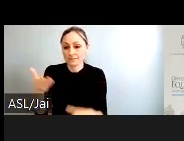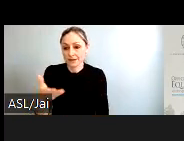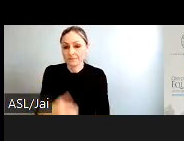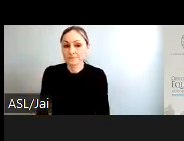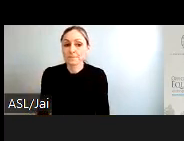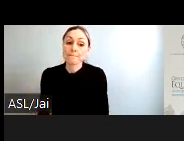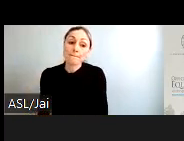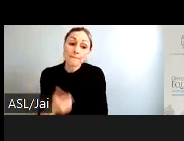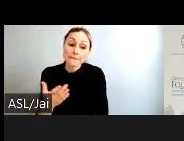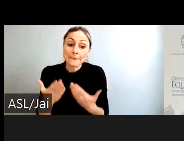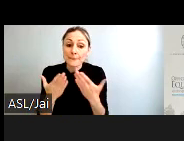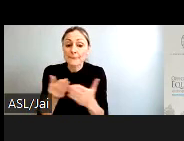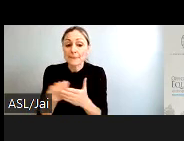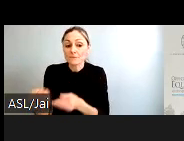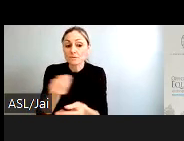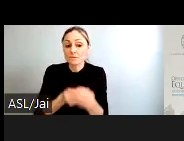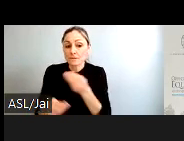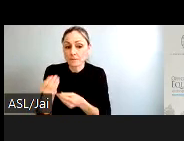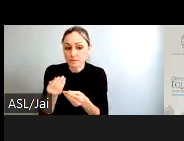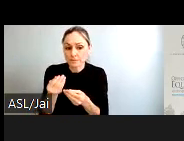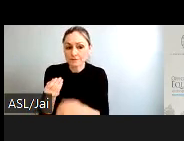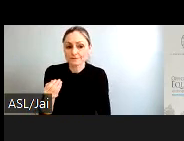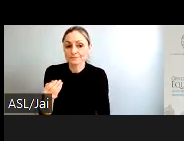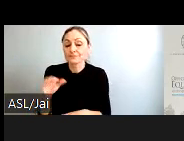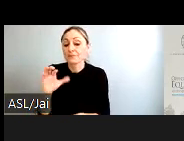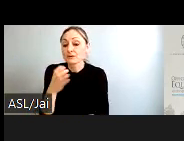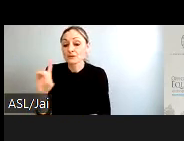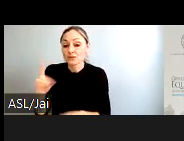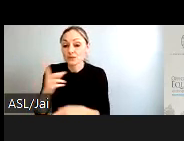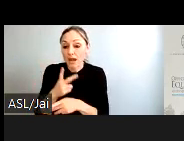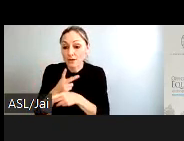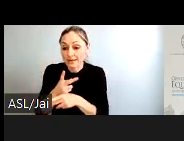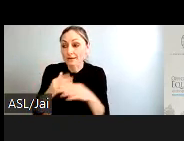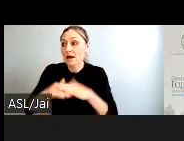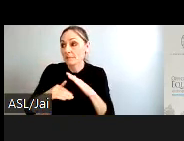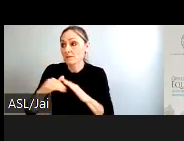Recommendations for reimbursement. Childcare up to $25 per hour for